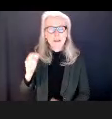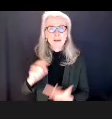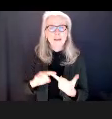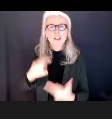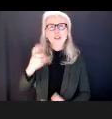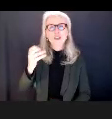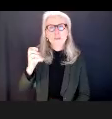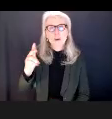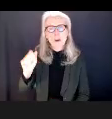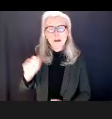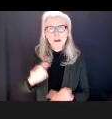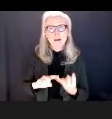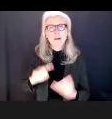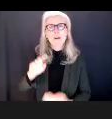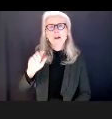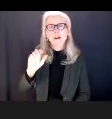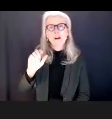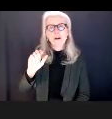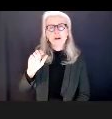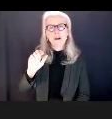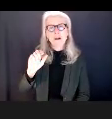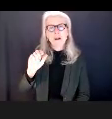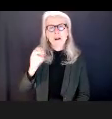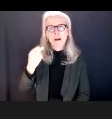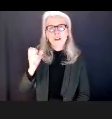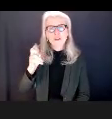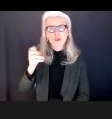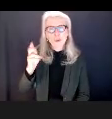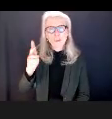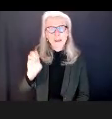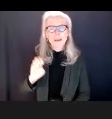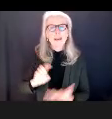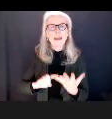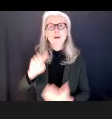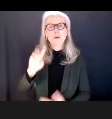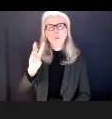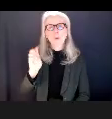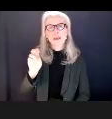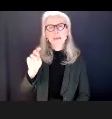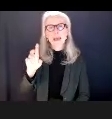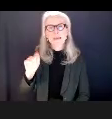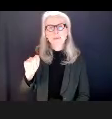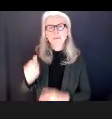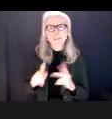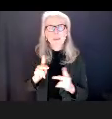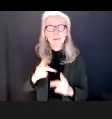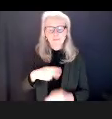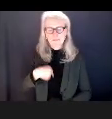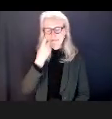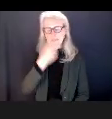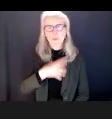and Wendat Peoples. For a visual description, uh, I'm a White woman with glasses and short